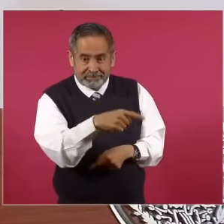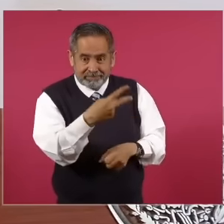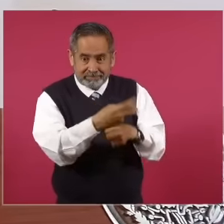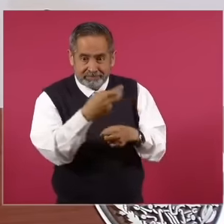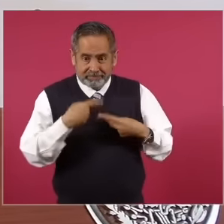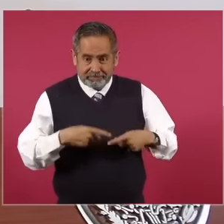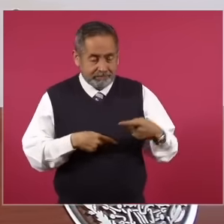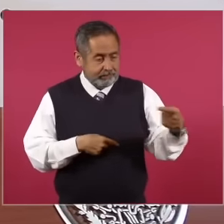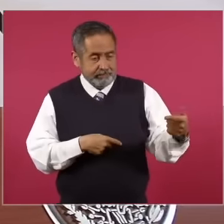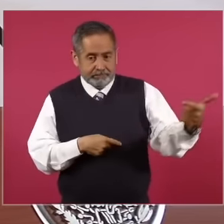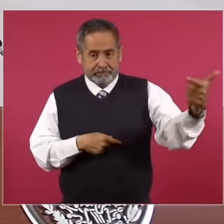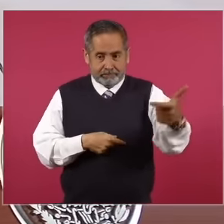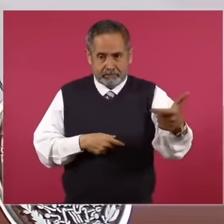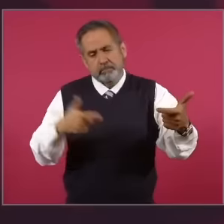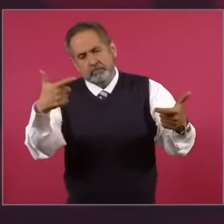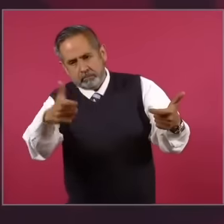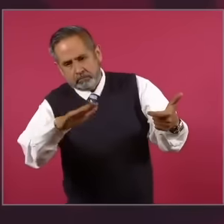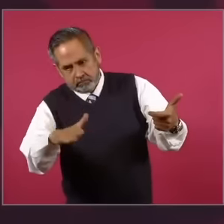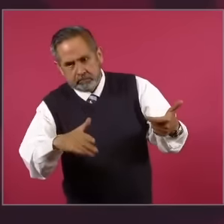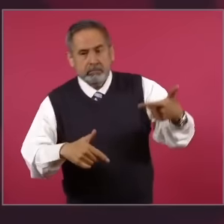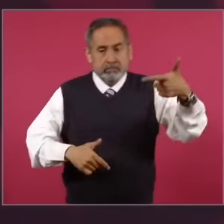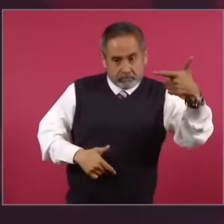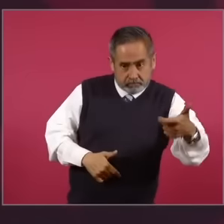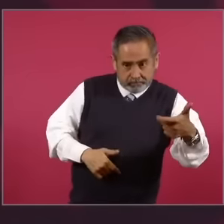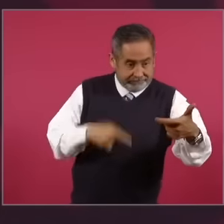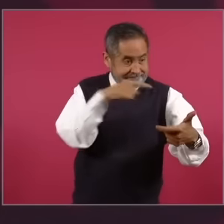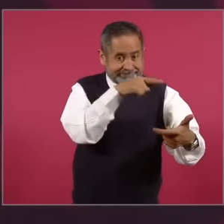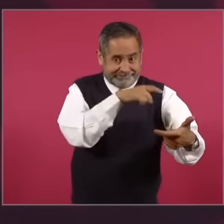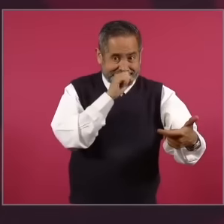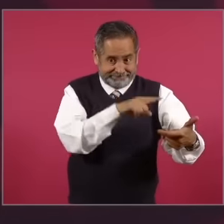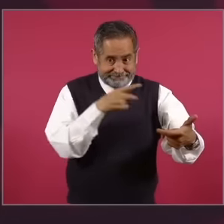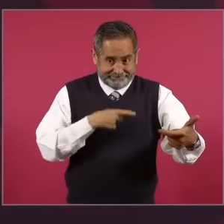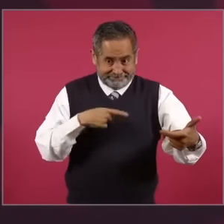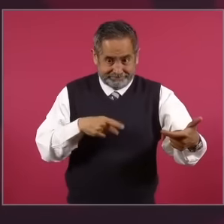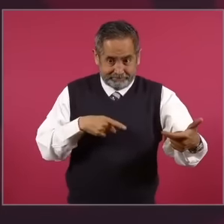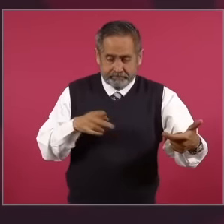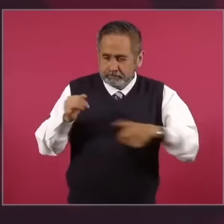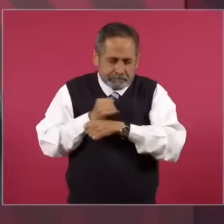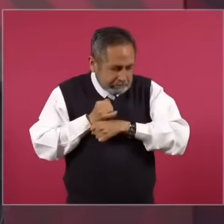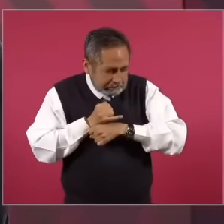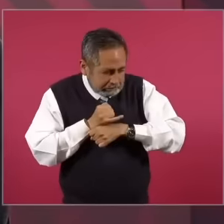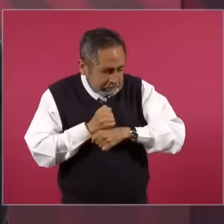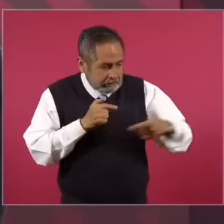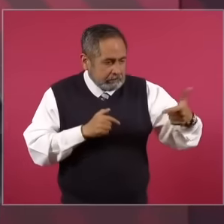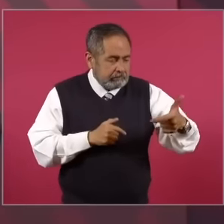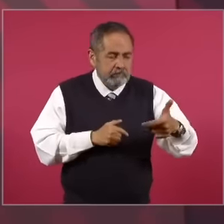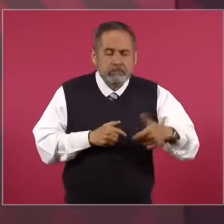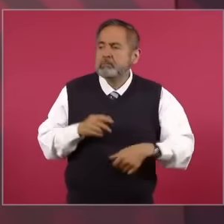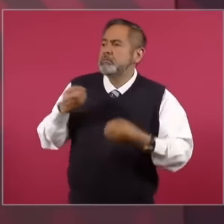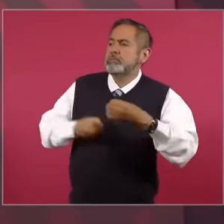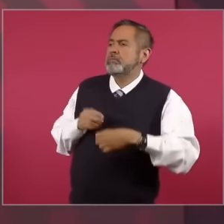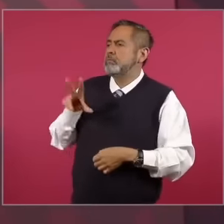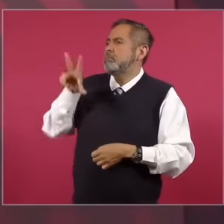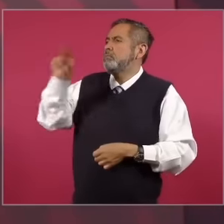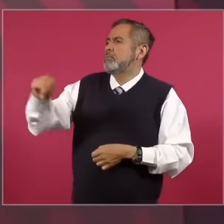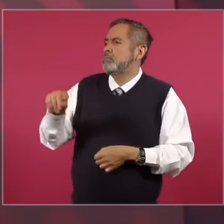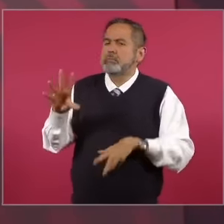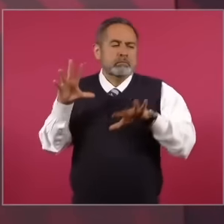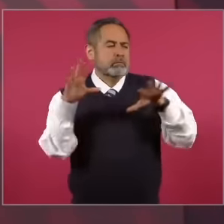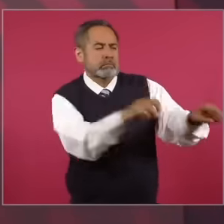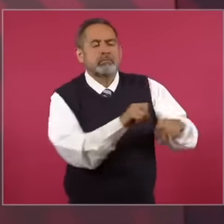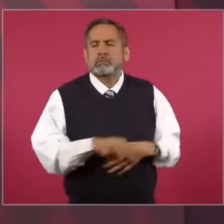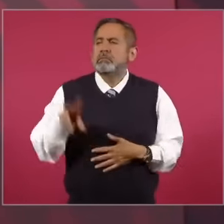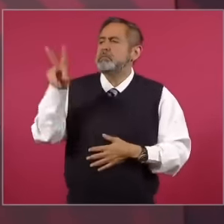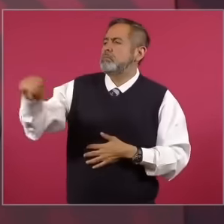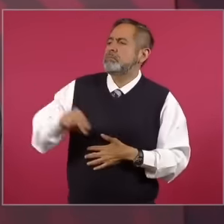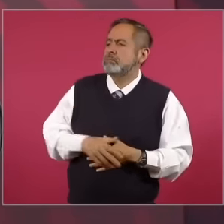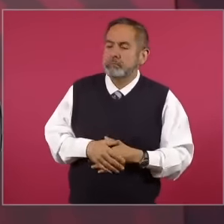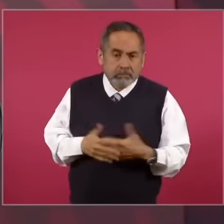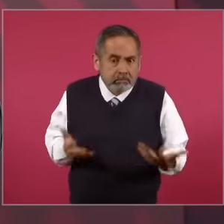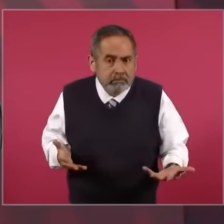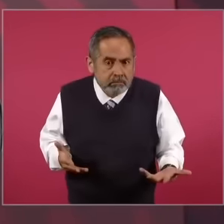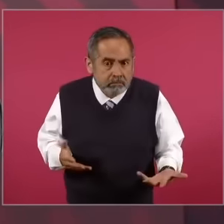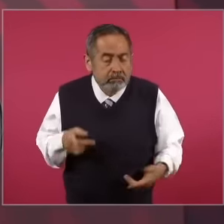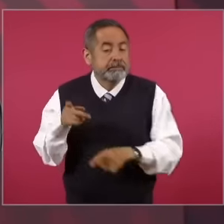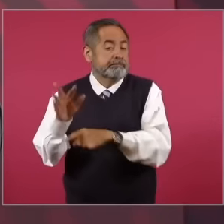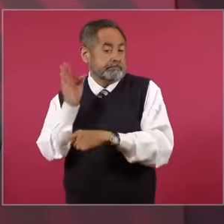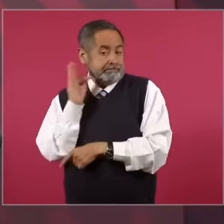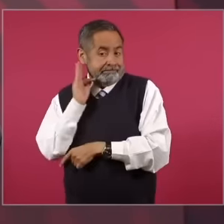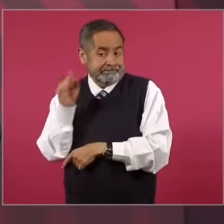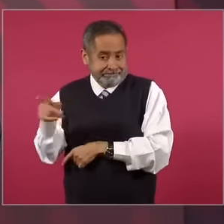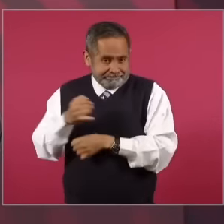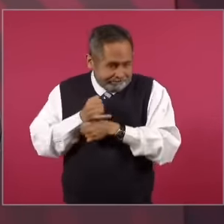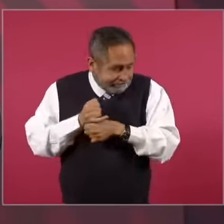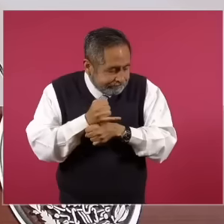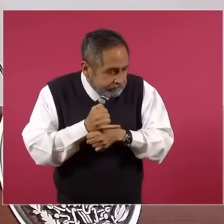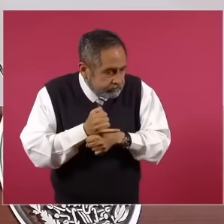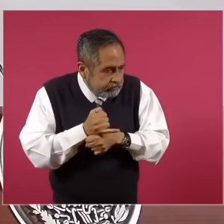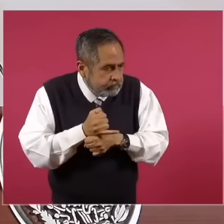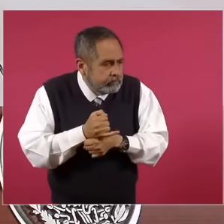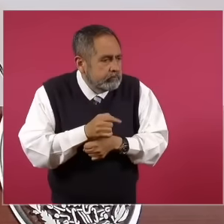eh According to the investigation carried out by the prosecutor's office of the República was a member of